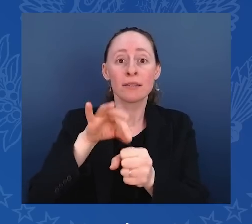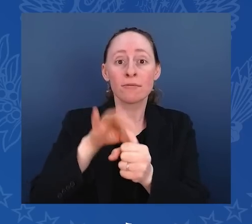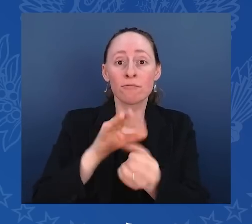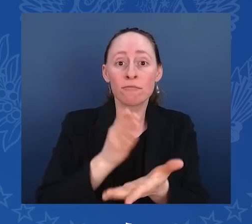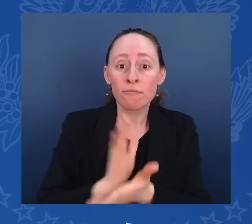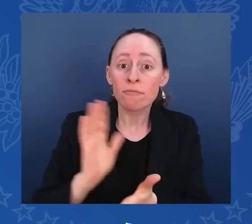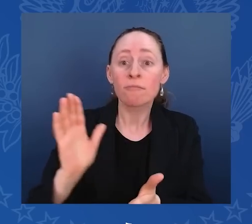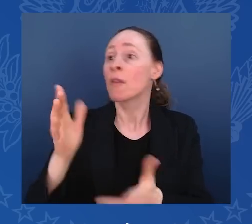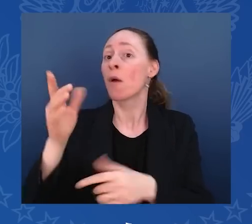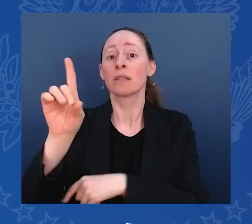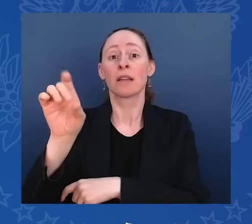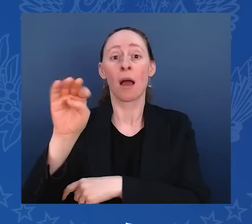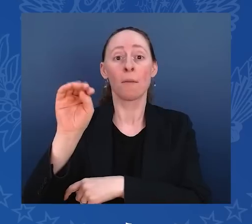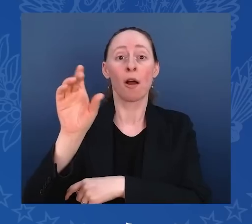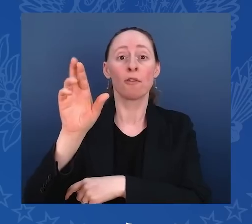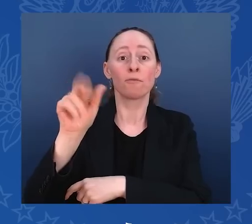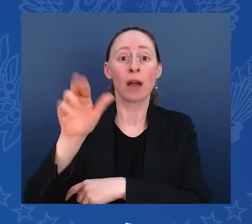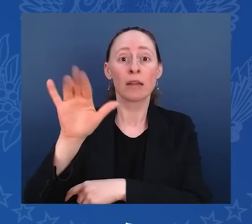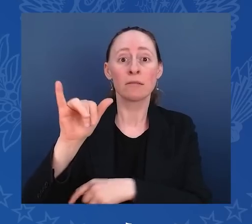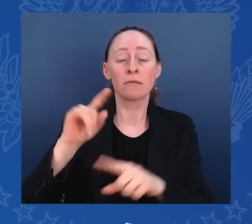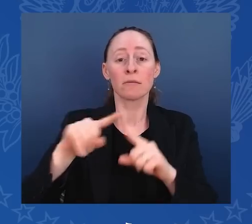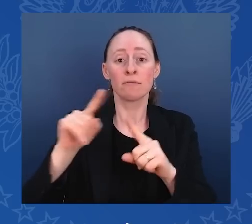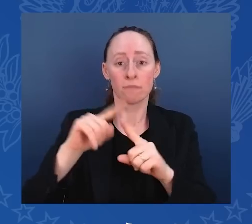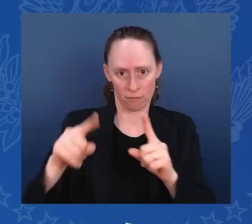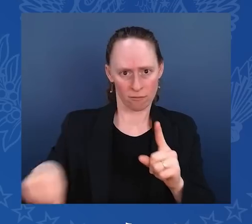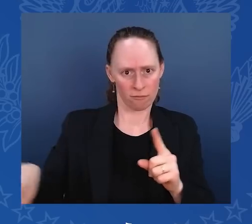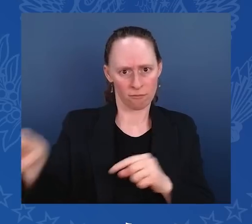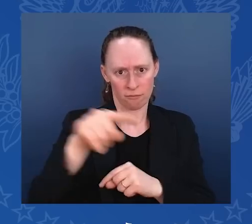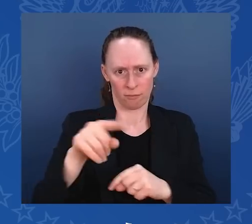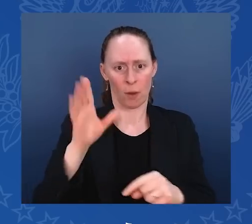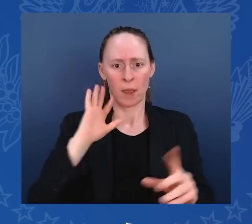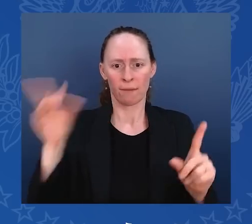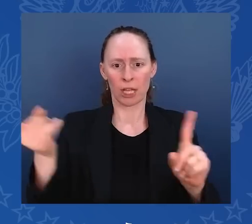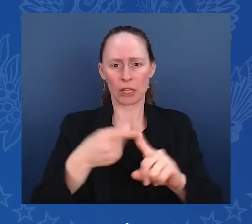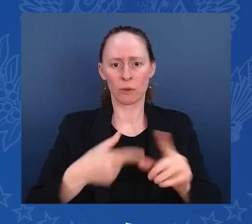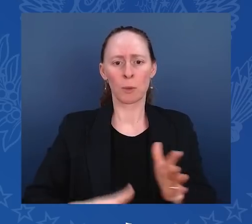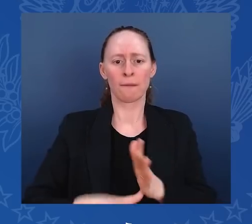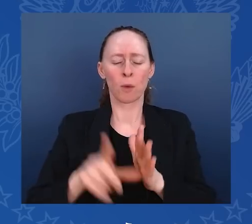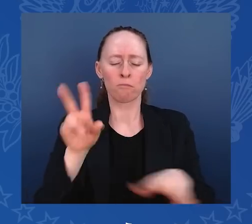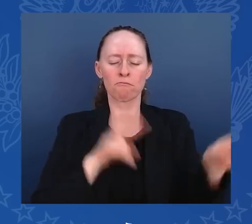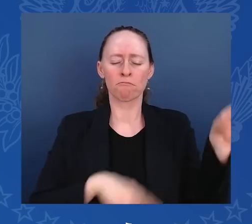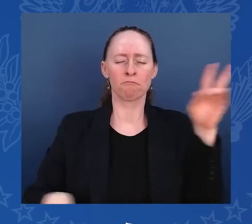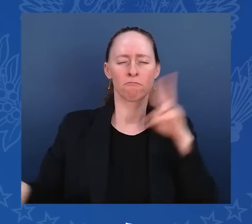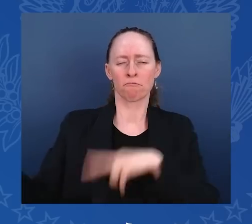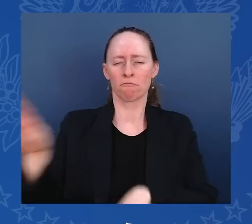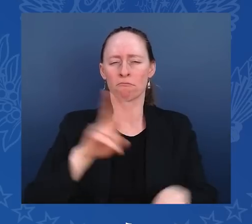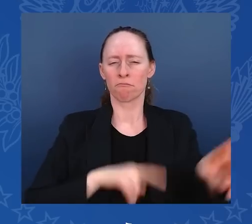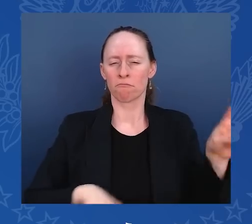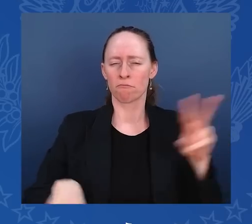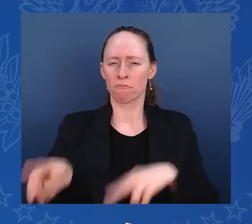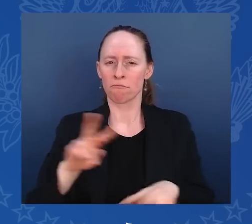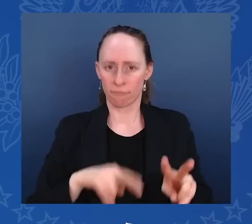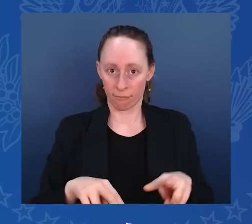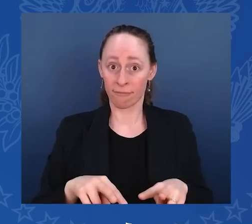Thanks to these judges, it is now far more likely today than it was just a few years ago